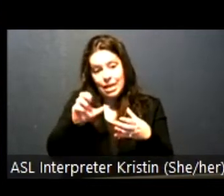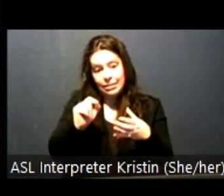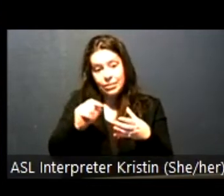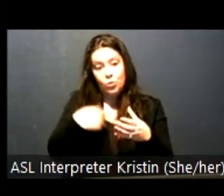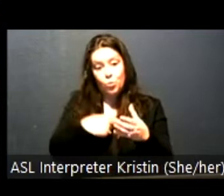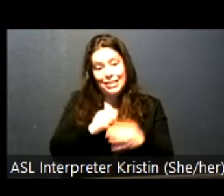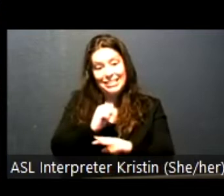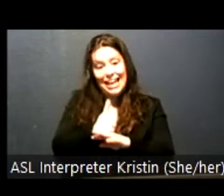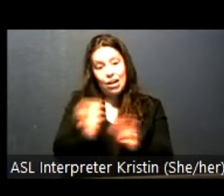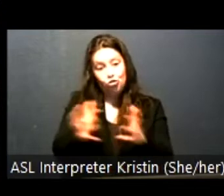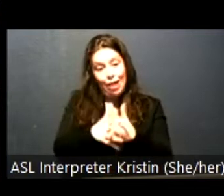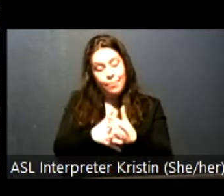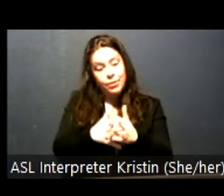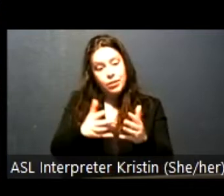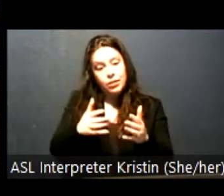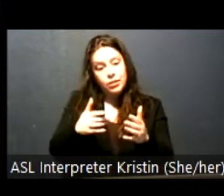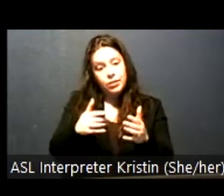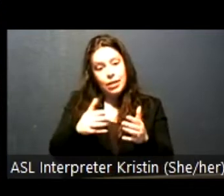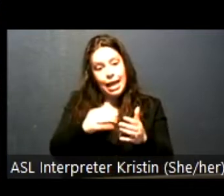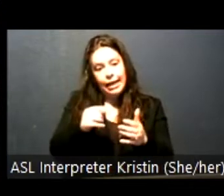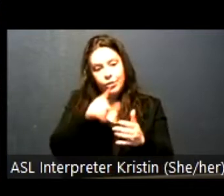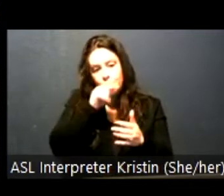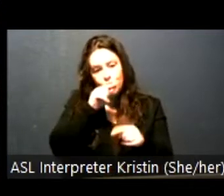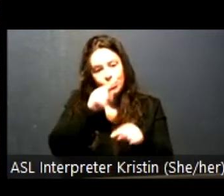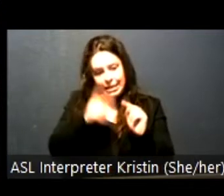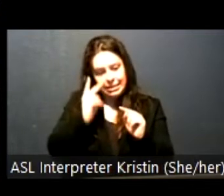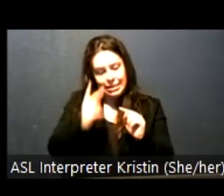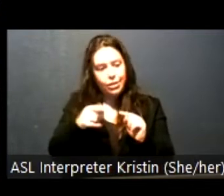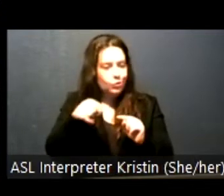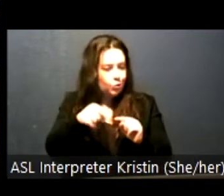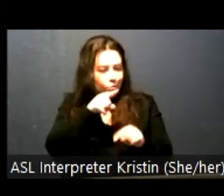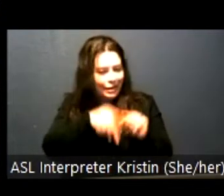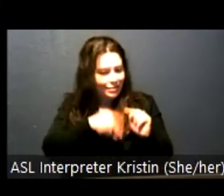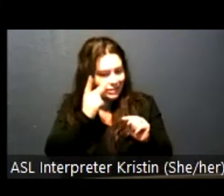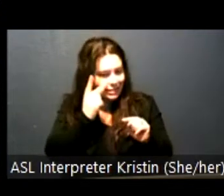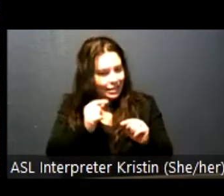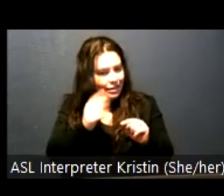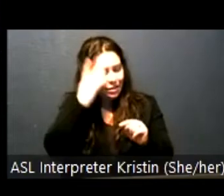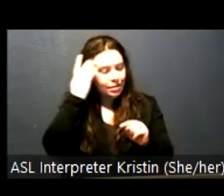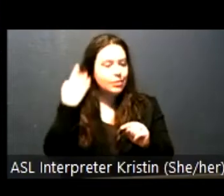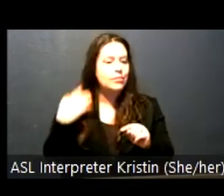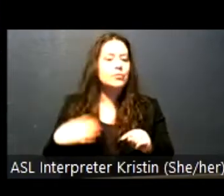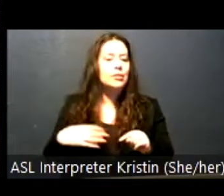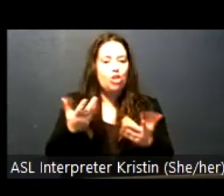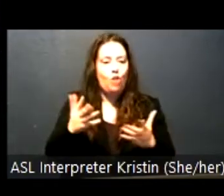and the bird can't see it. You can't see it. It's already there in in this uh video. So there's